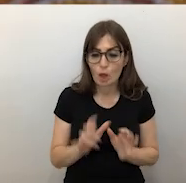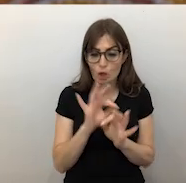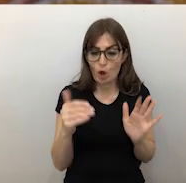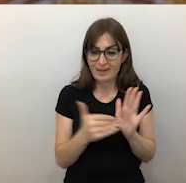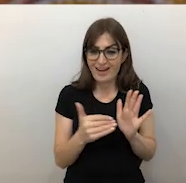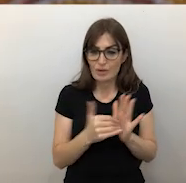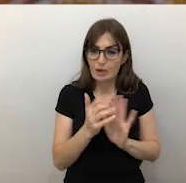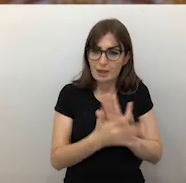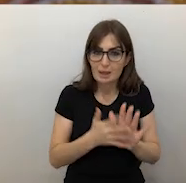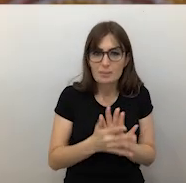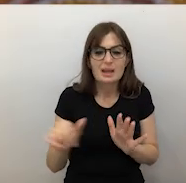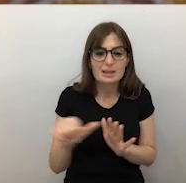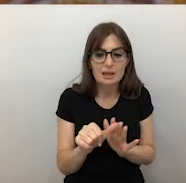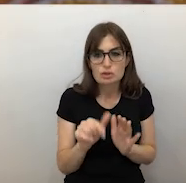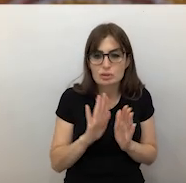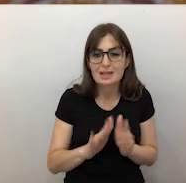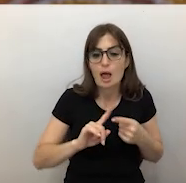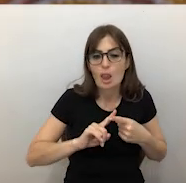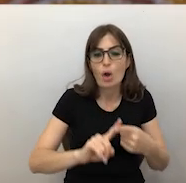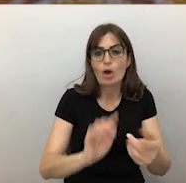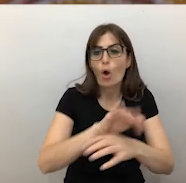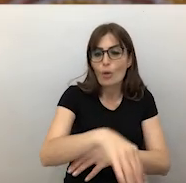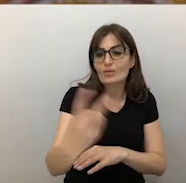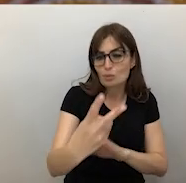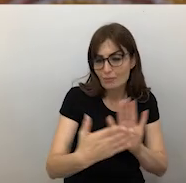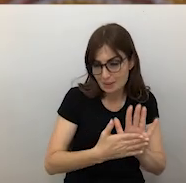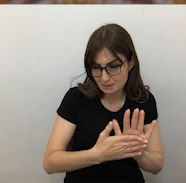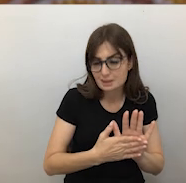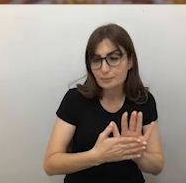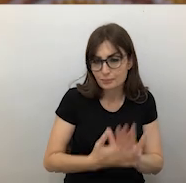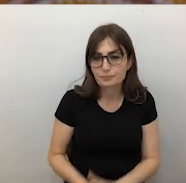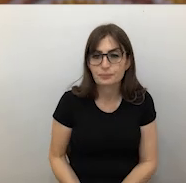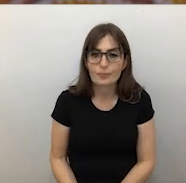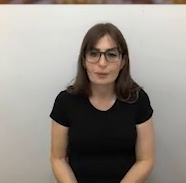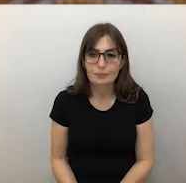A reminder that non-current assets are assets expected to last longer than 12 months.